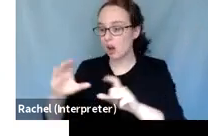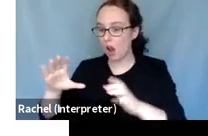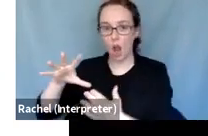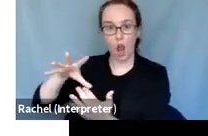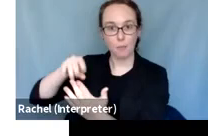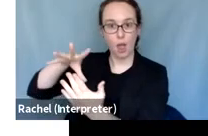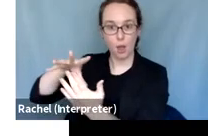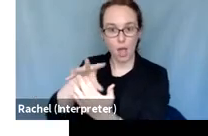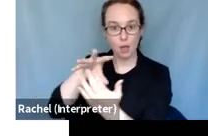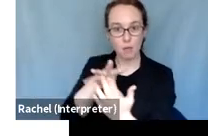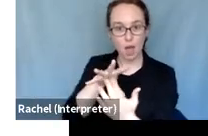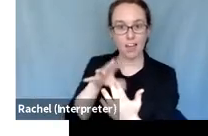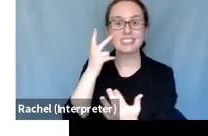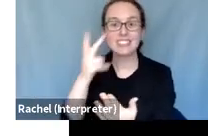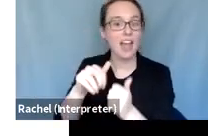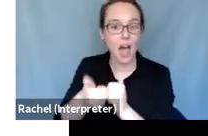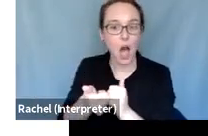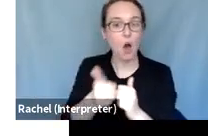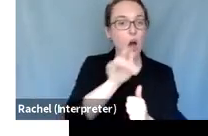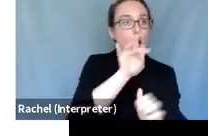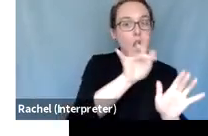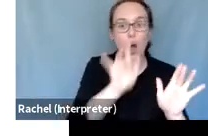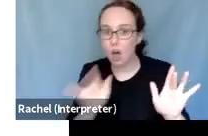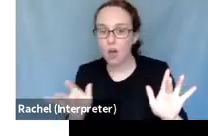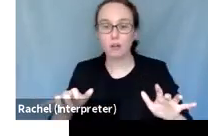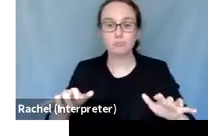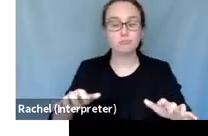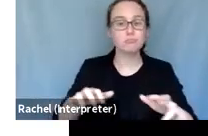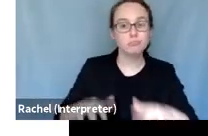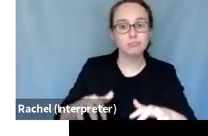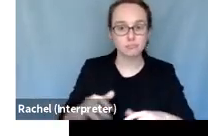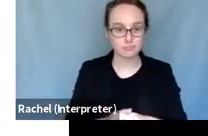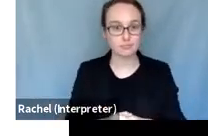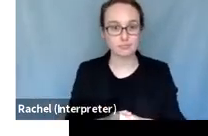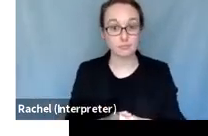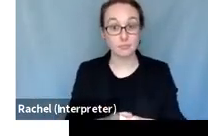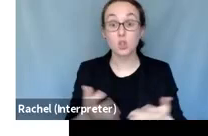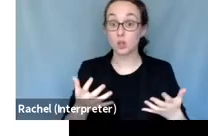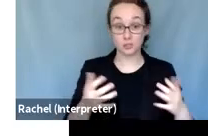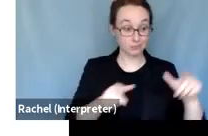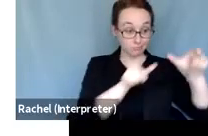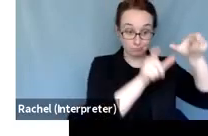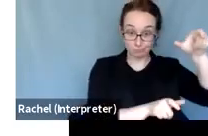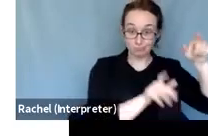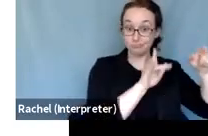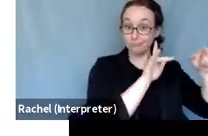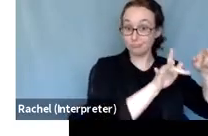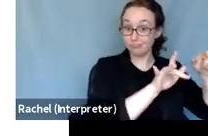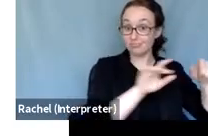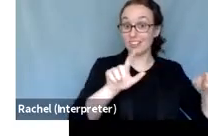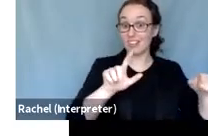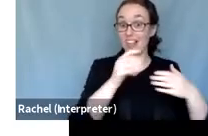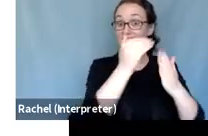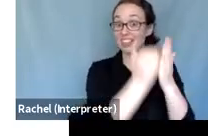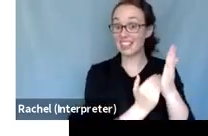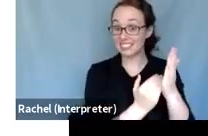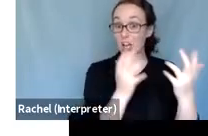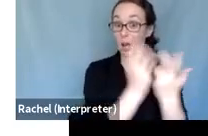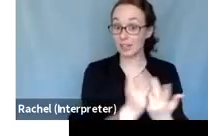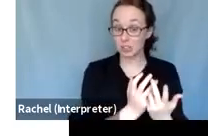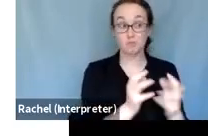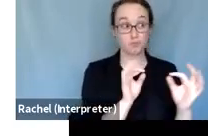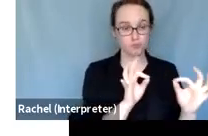Sage Talbot: But once you click on the "List Accommodations" you are going to see your class term. So the example here's is spring classes.